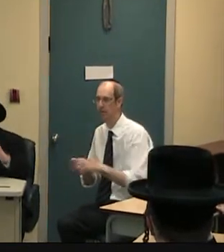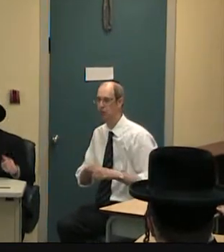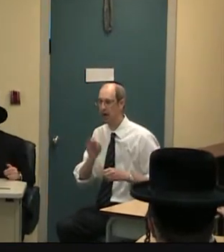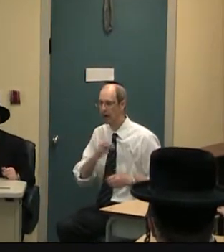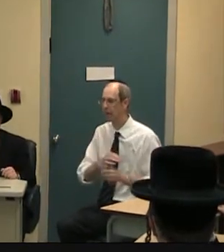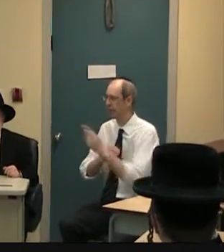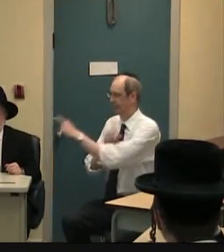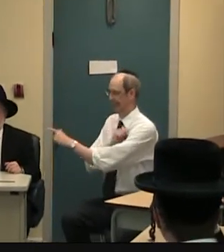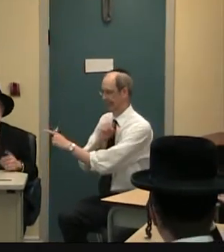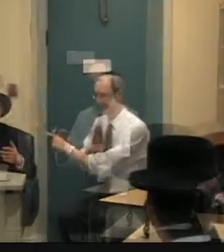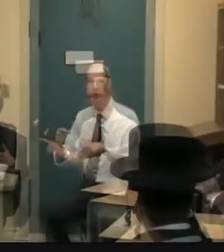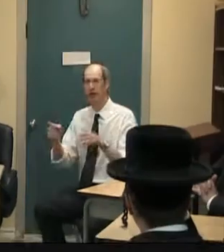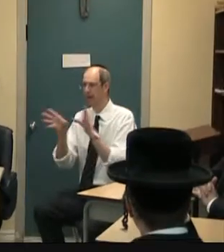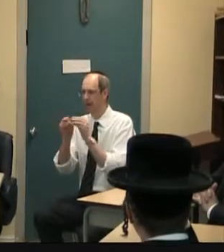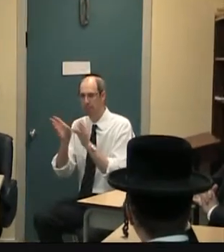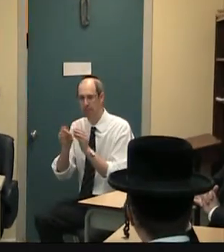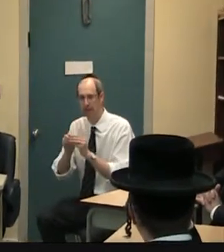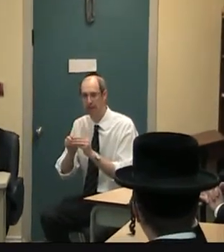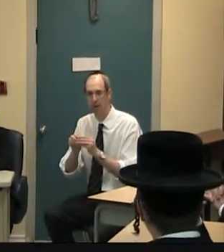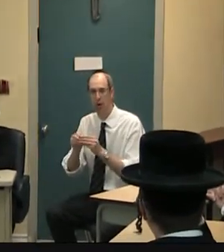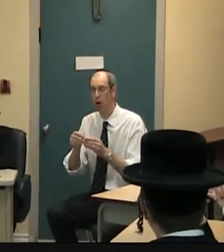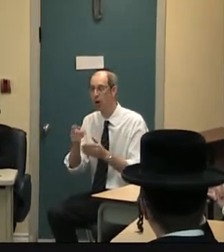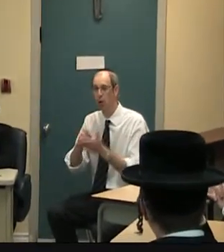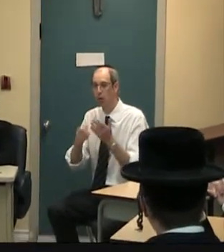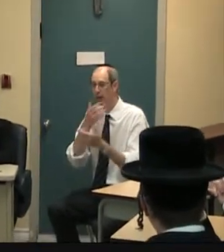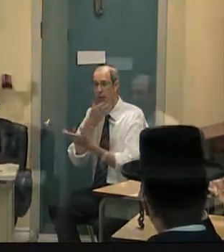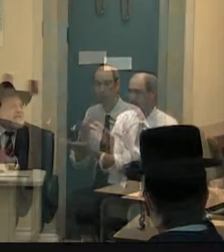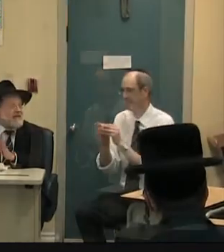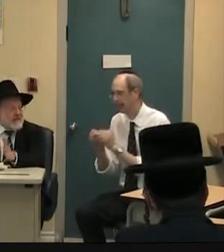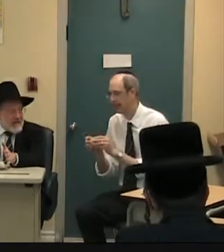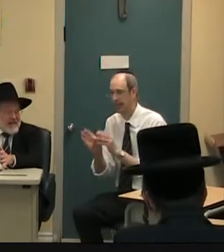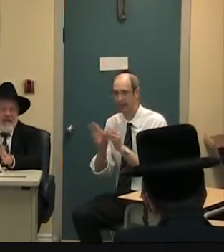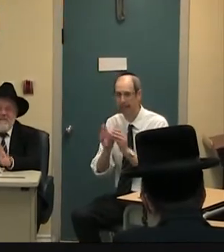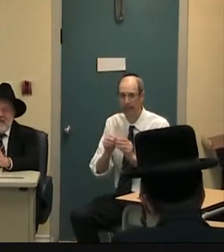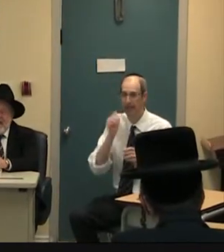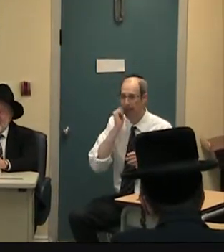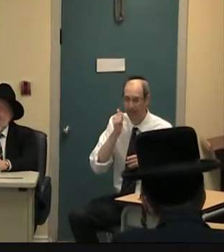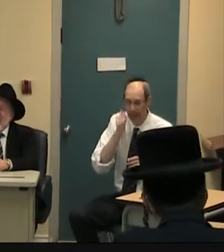staff here is this is about we do for a living every day every night